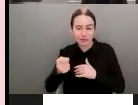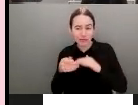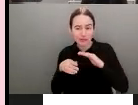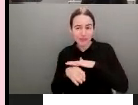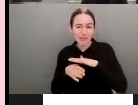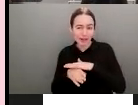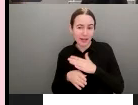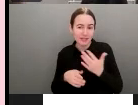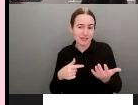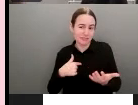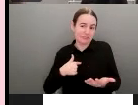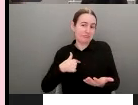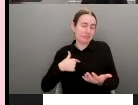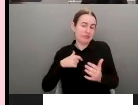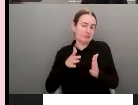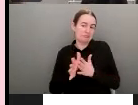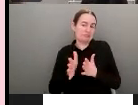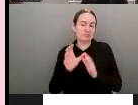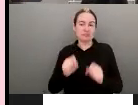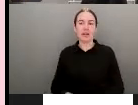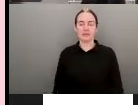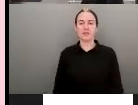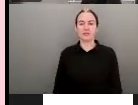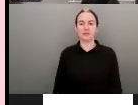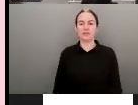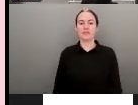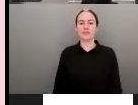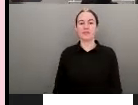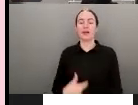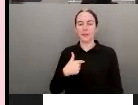I do test those things